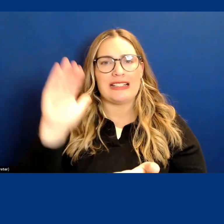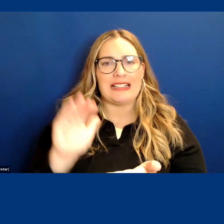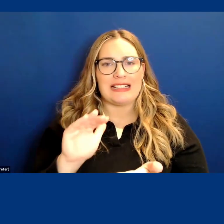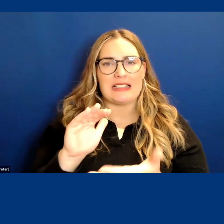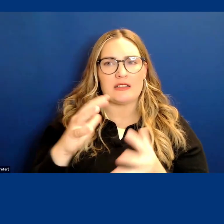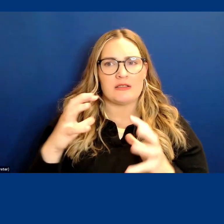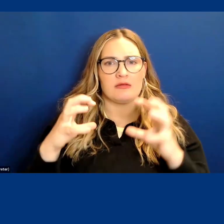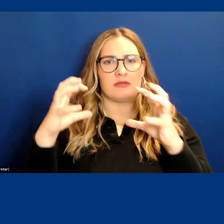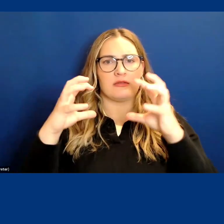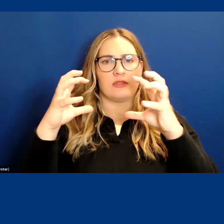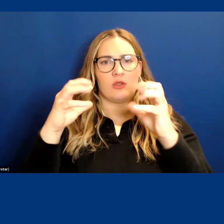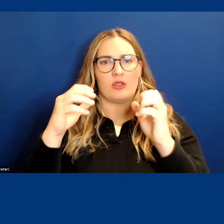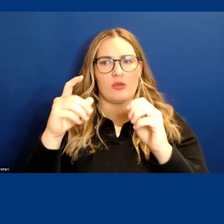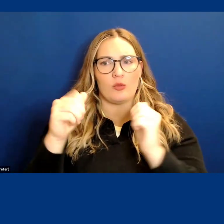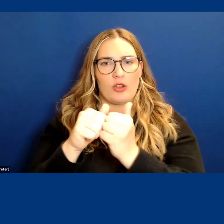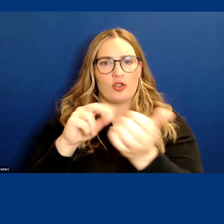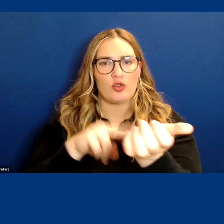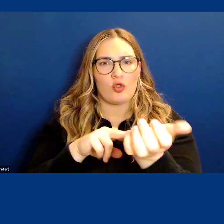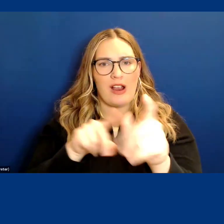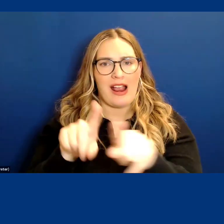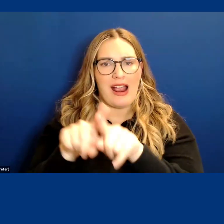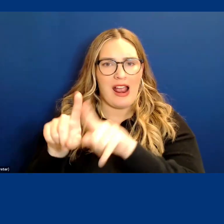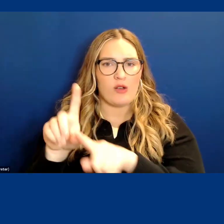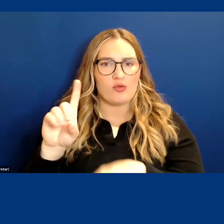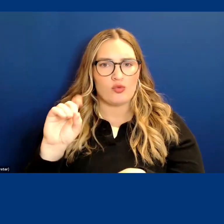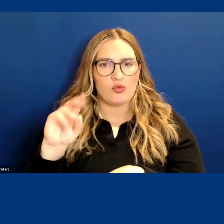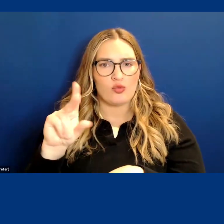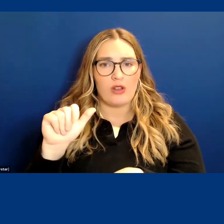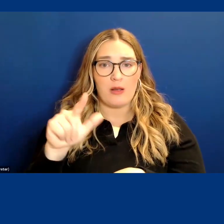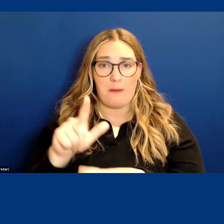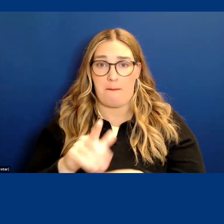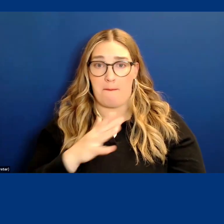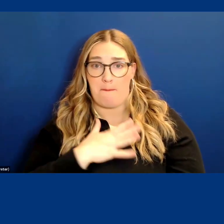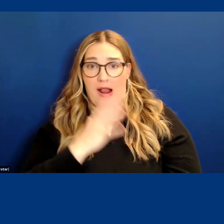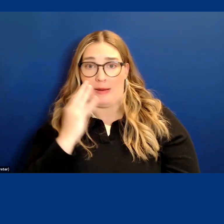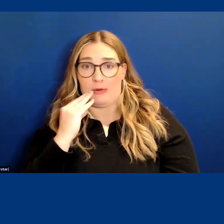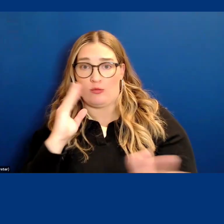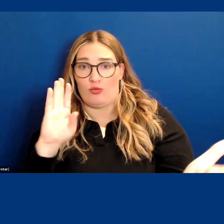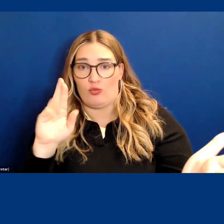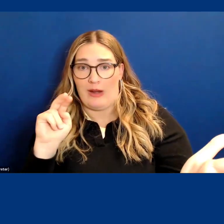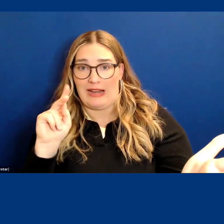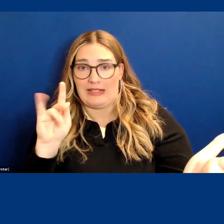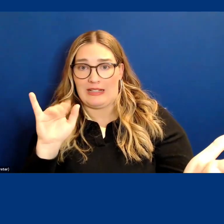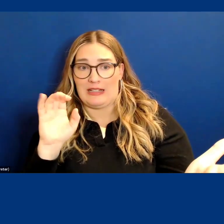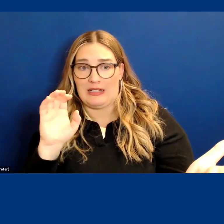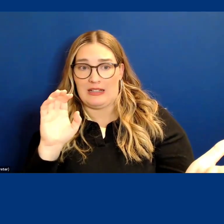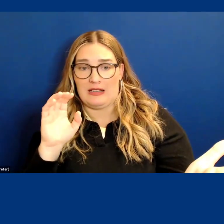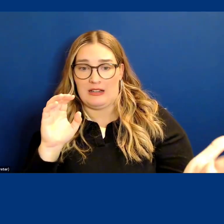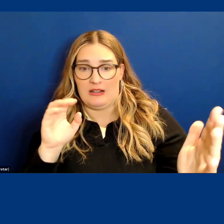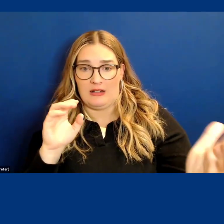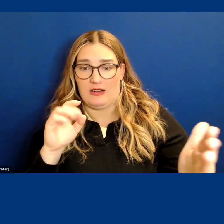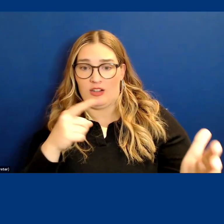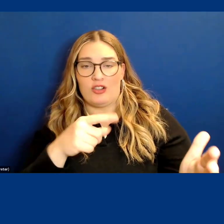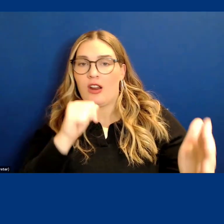a doula, and just from my experience of having Brandie, Brandie didn't focus on any of the nurses she